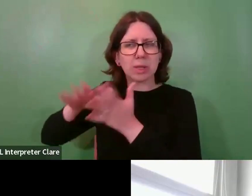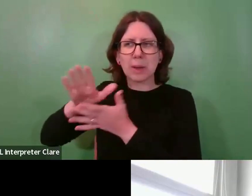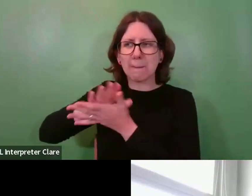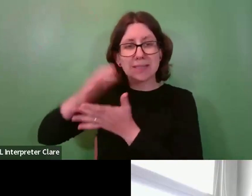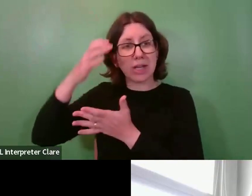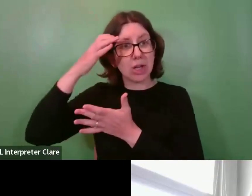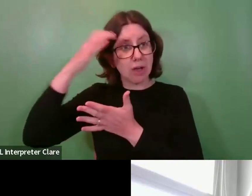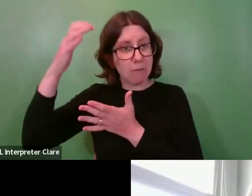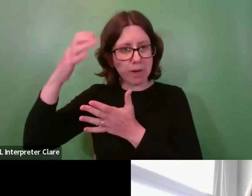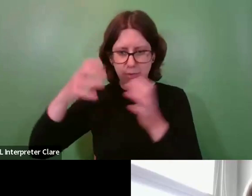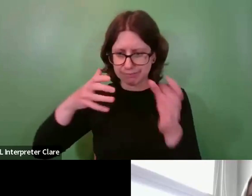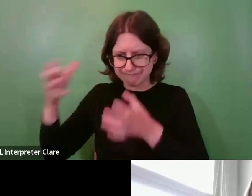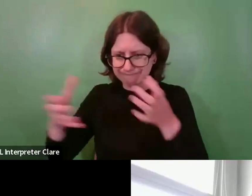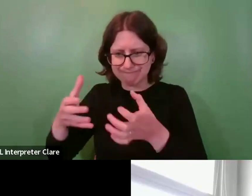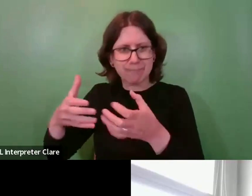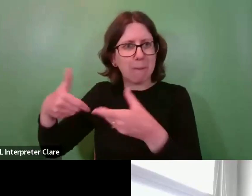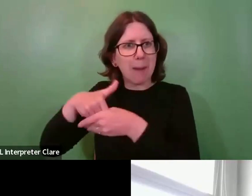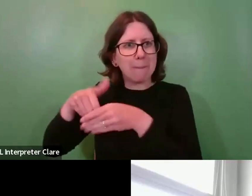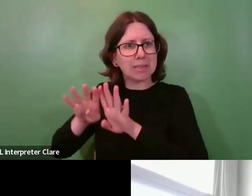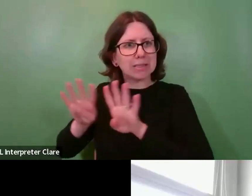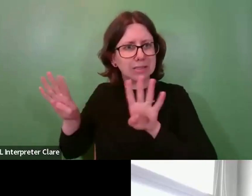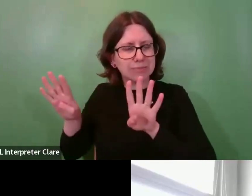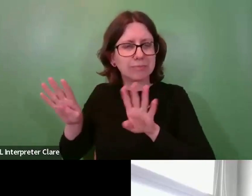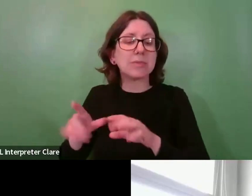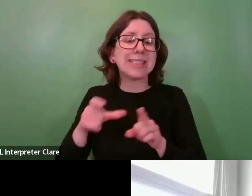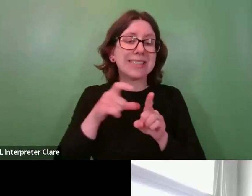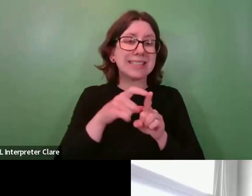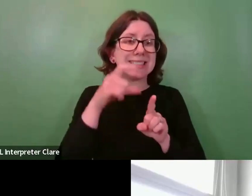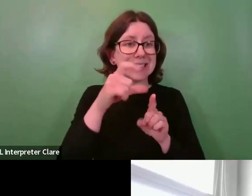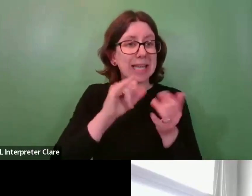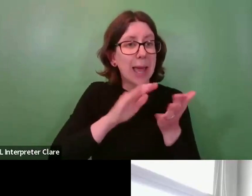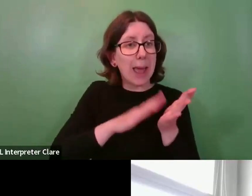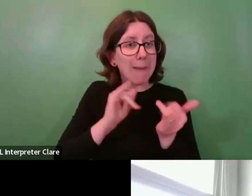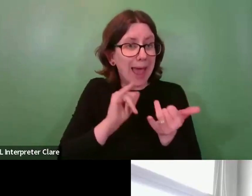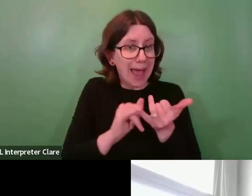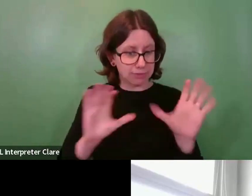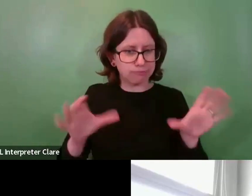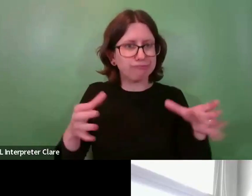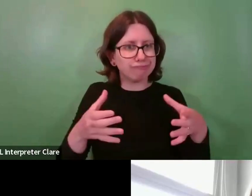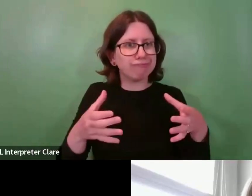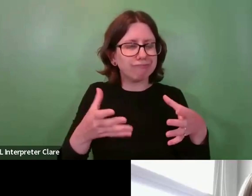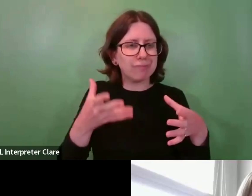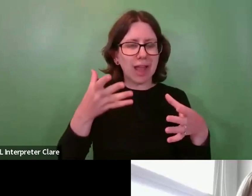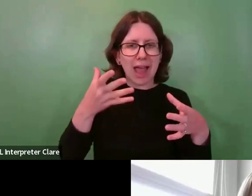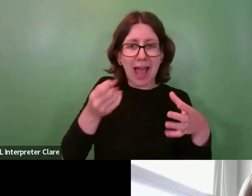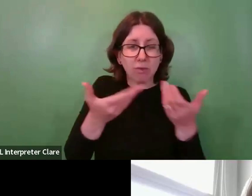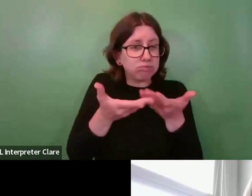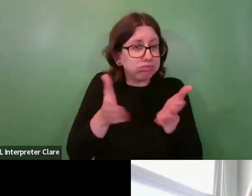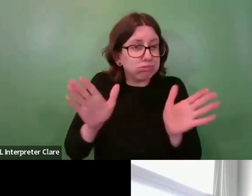members of that organization. At DCMS, we have a really broad range of organizations.